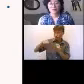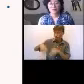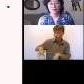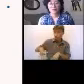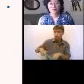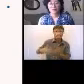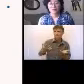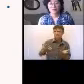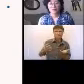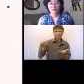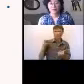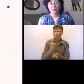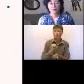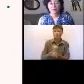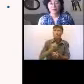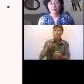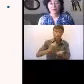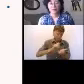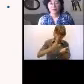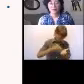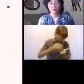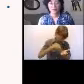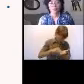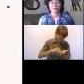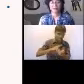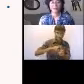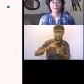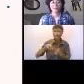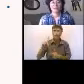accountability. And I think it's really important that you know we said yeah we're doing town